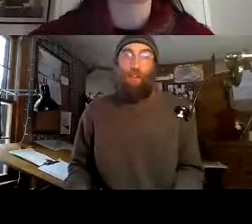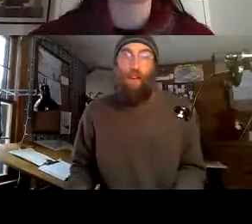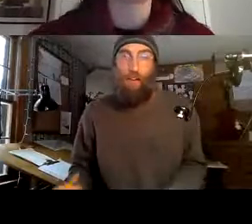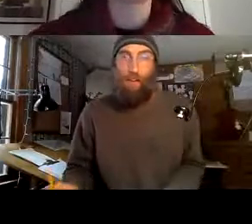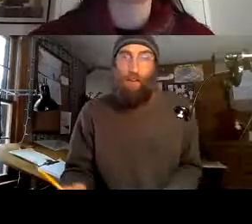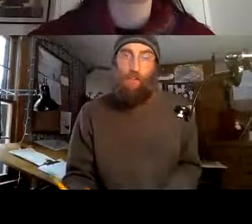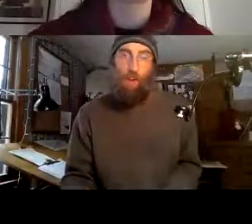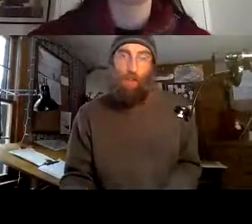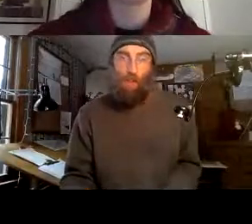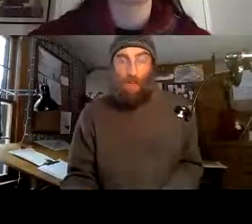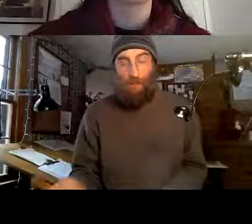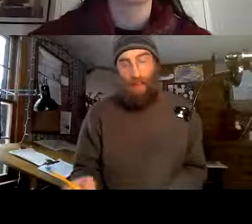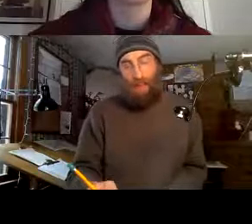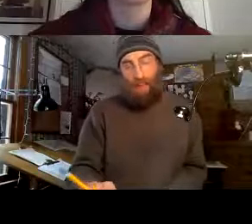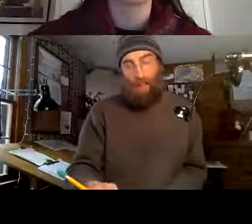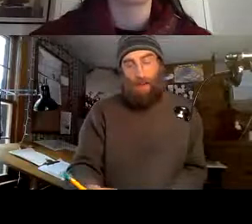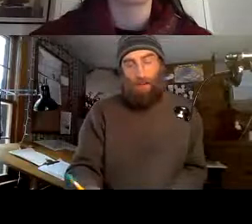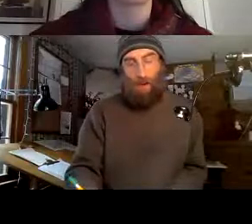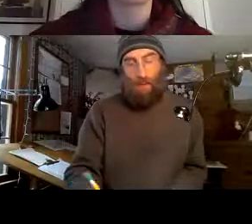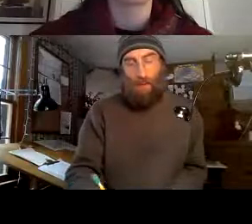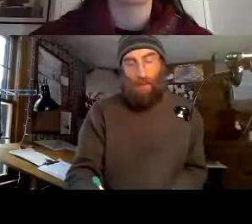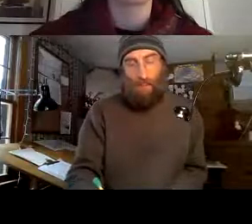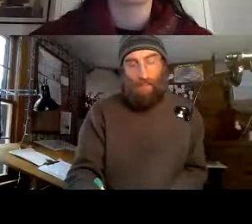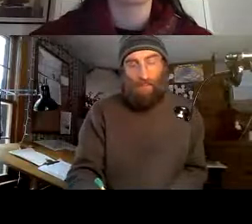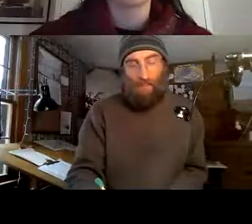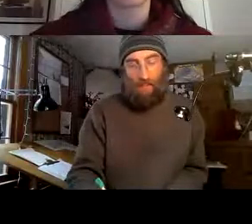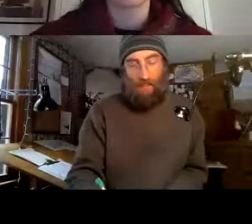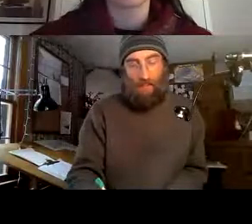for now, if you just draw a few shapes, and then um try making faces in them.